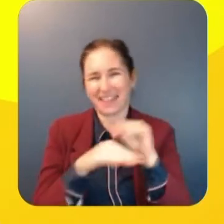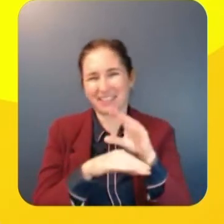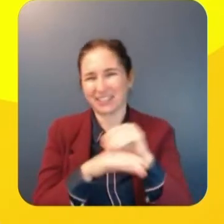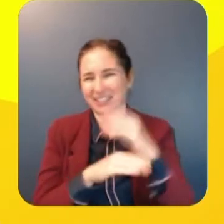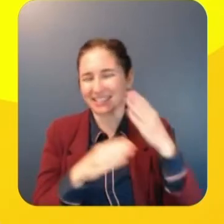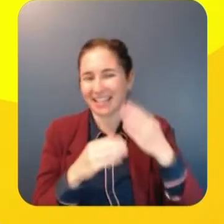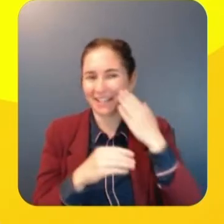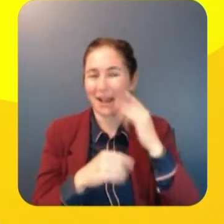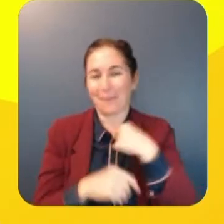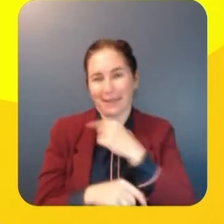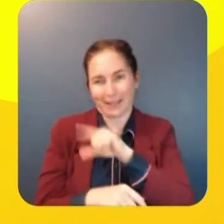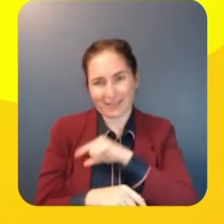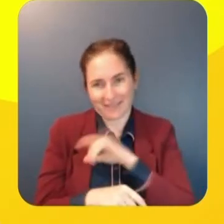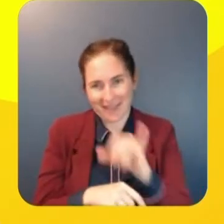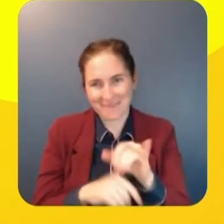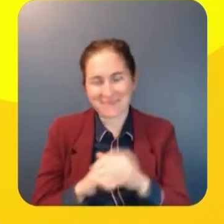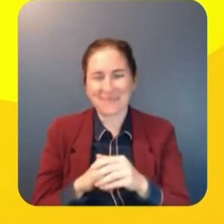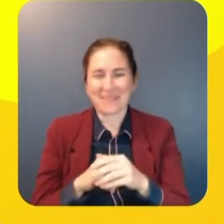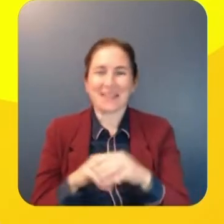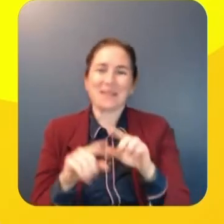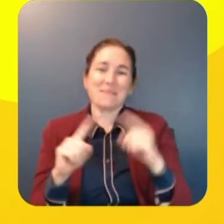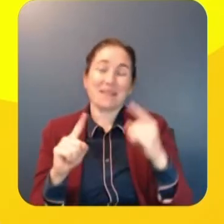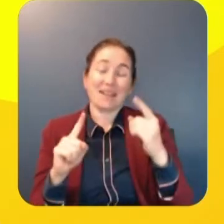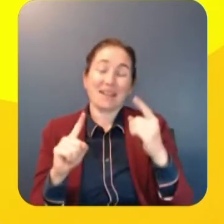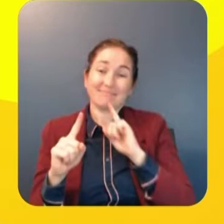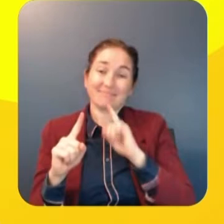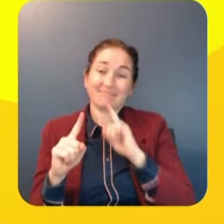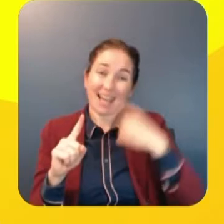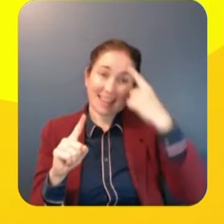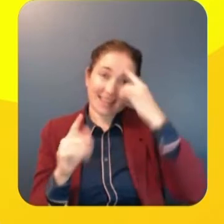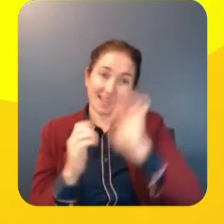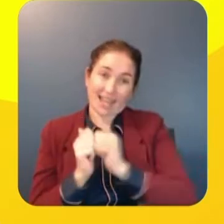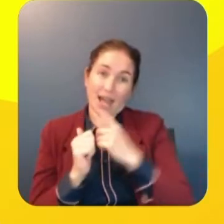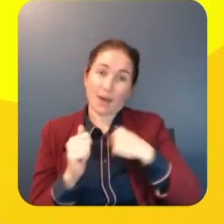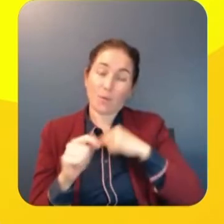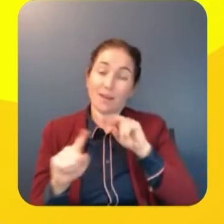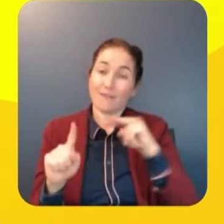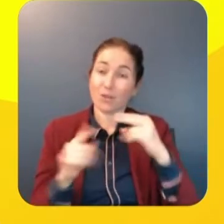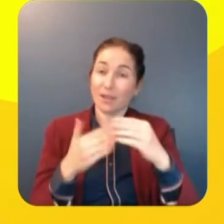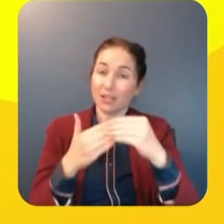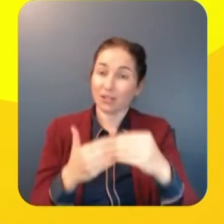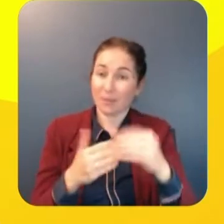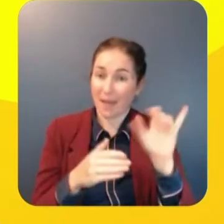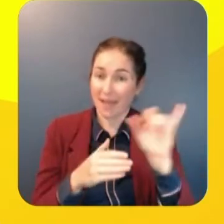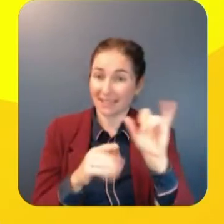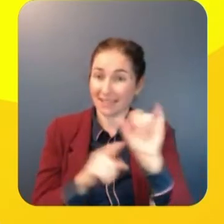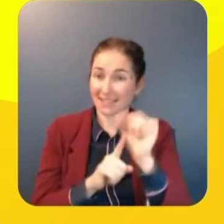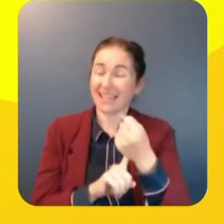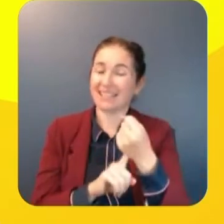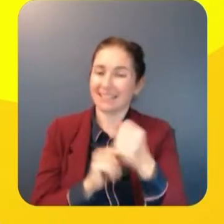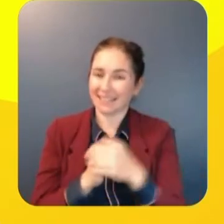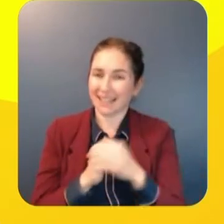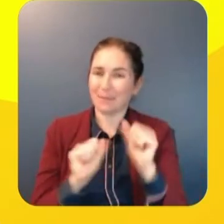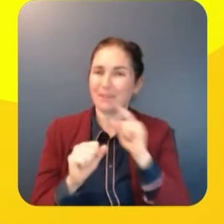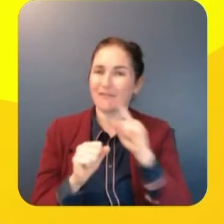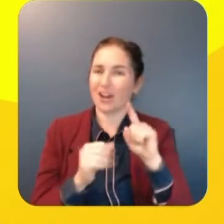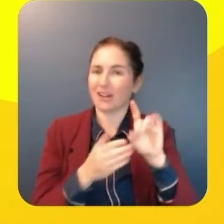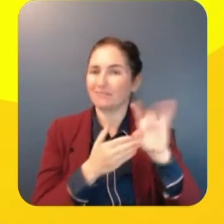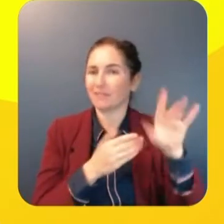But, for real, I do think that the way we view leadership as society can be very exclusionary to people, particularly those with disabilities.